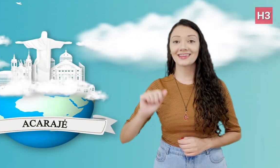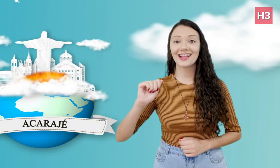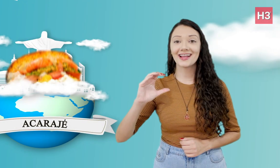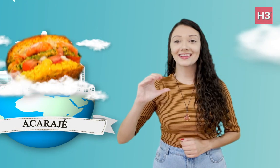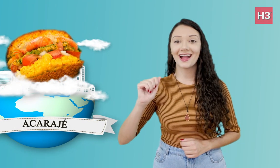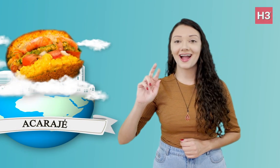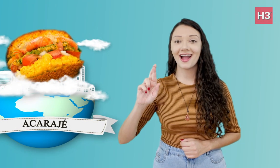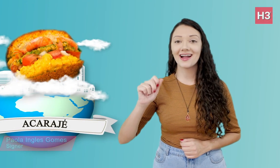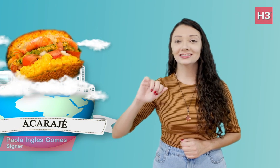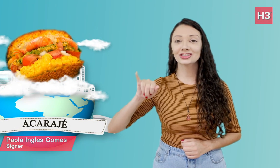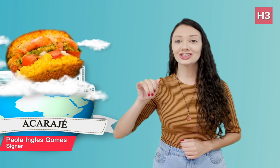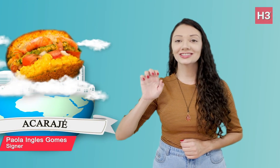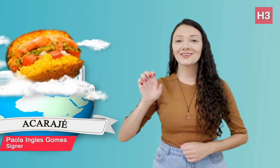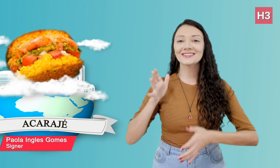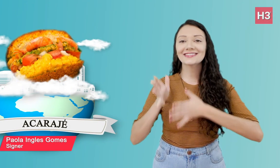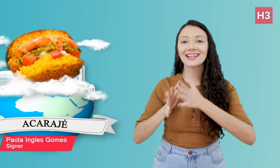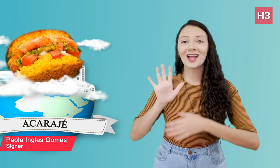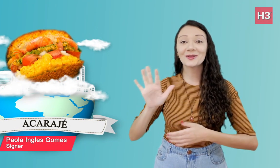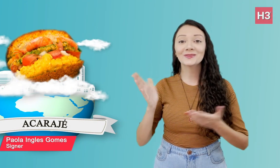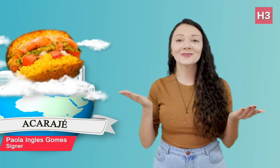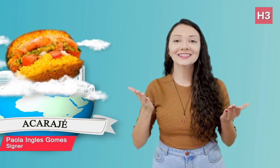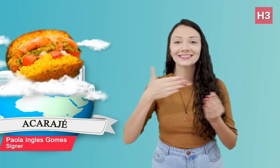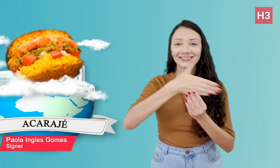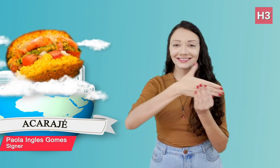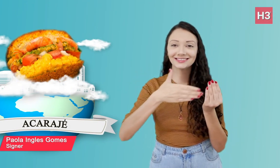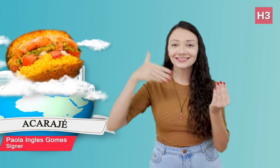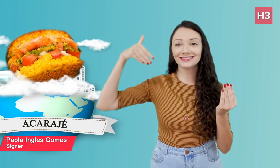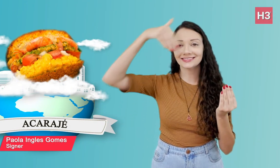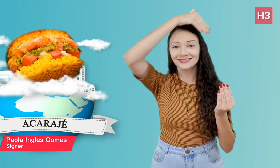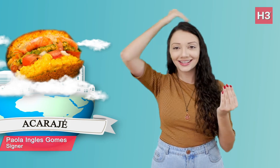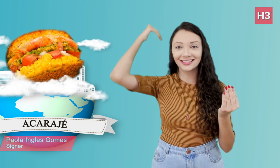Acarajé is a sacred and spiritual food